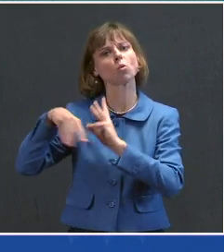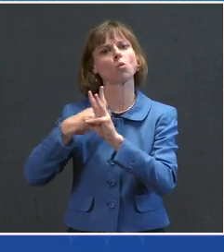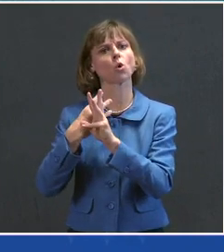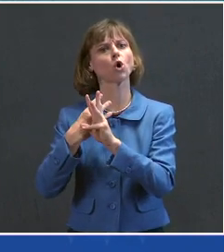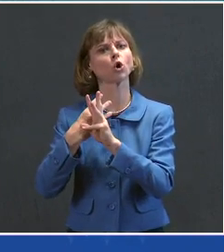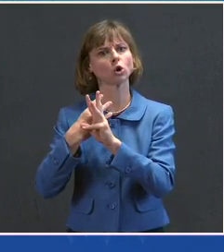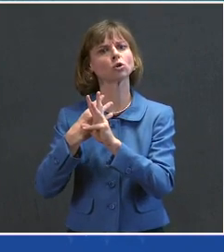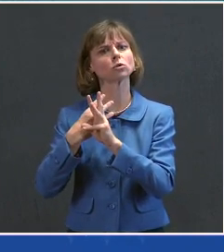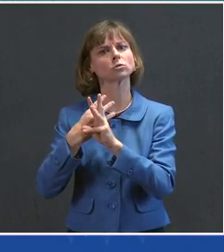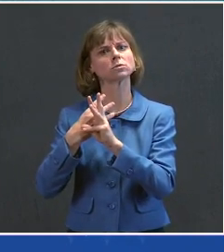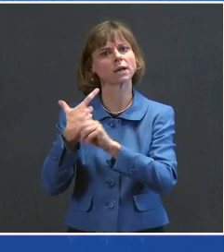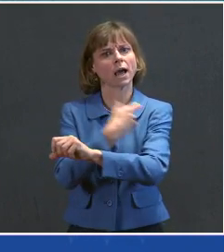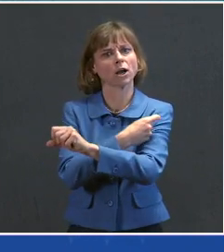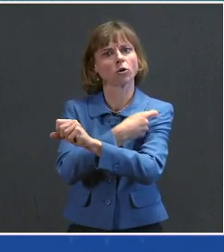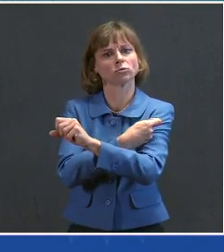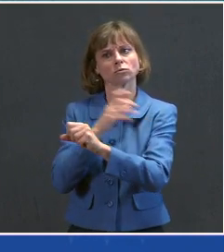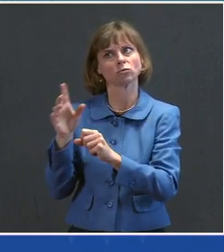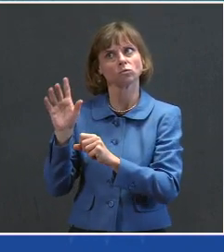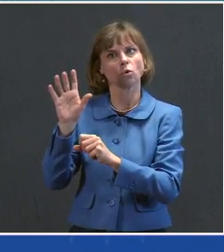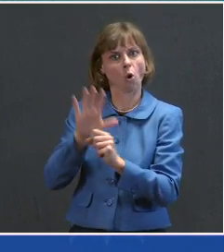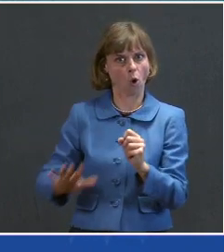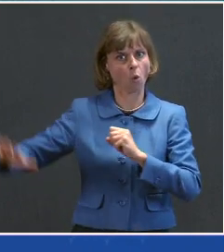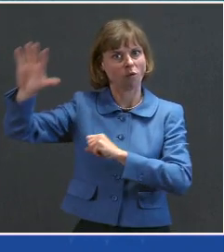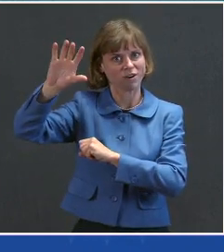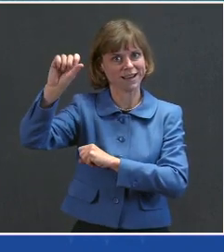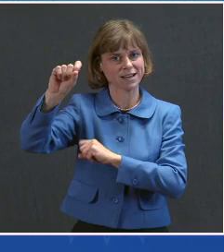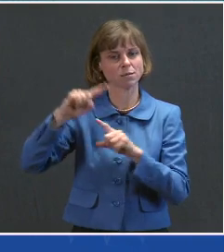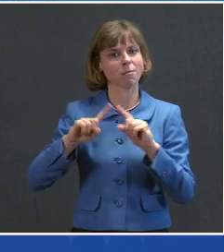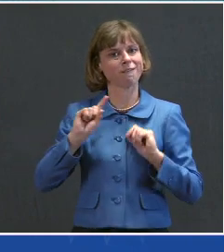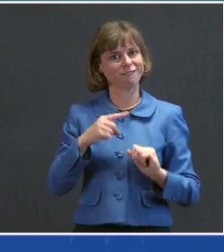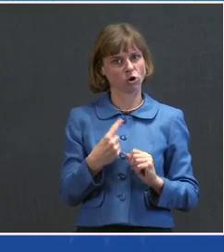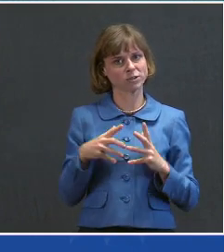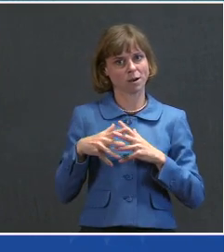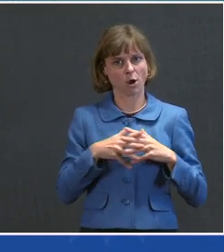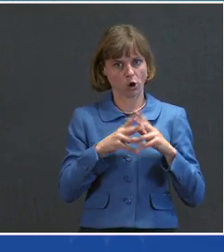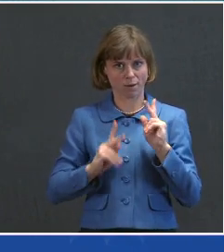But our first priority is vaccinating the American people. The Press: And my second question